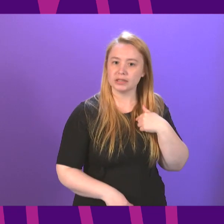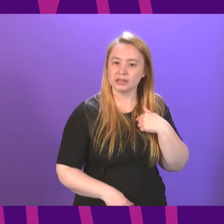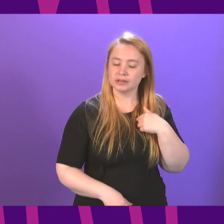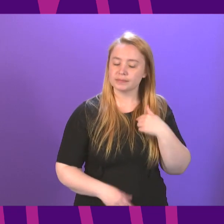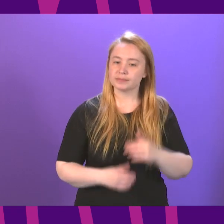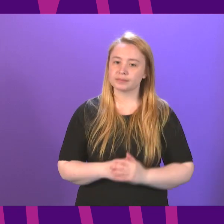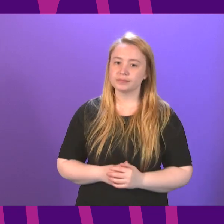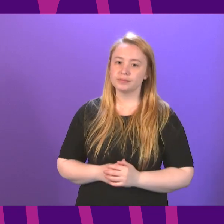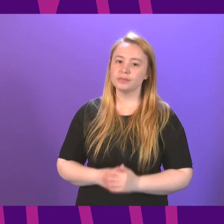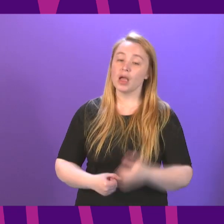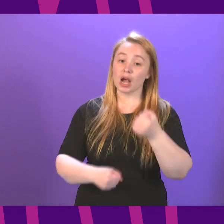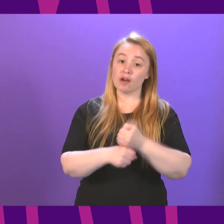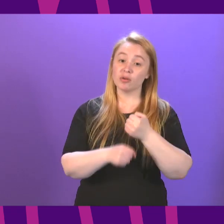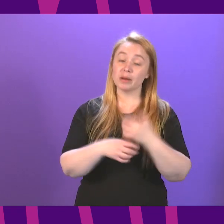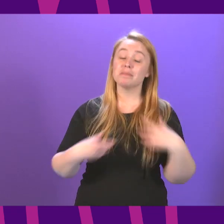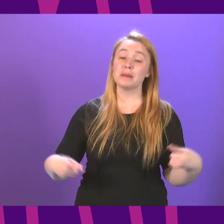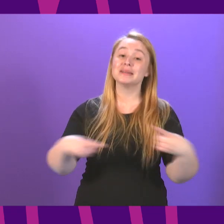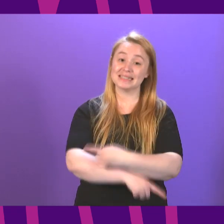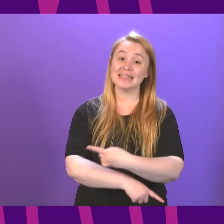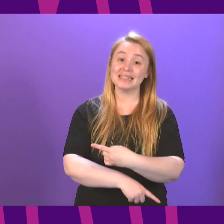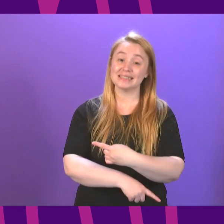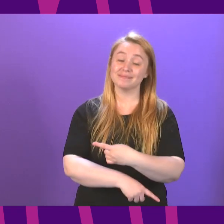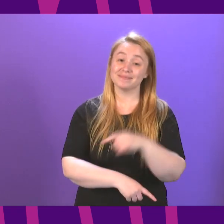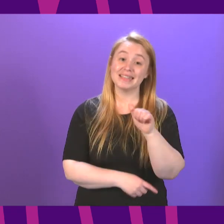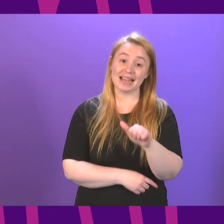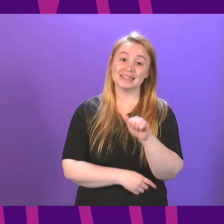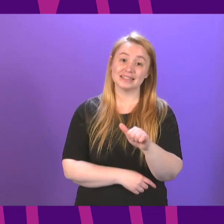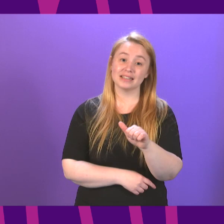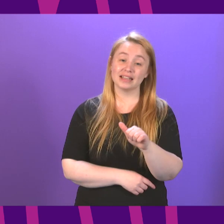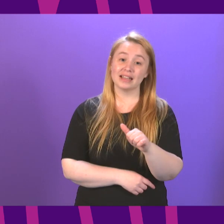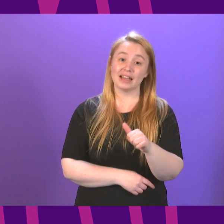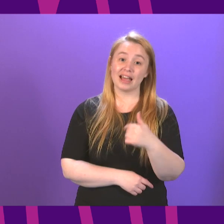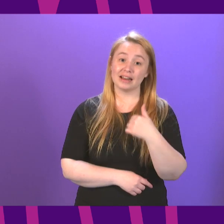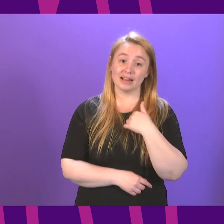The Government did make a mistake on that—I have certainly never shied away from that. However,